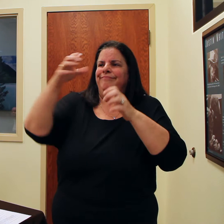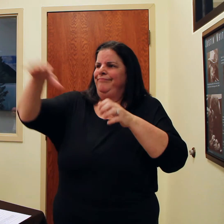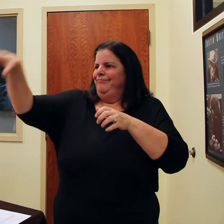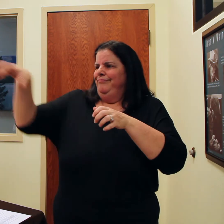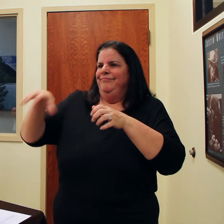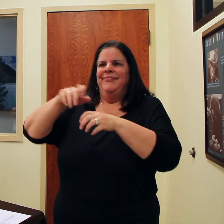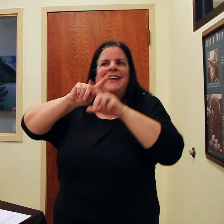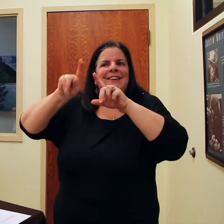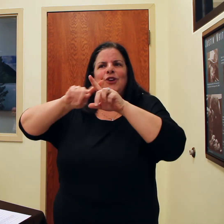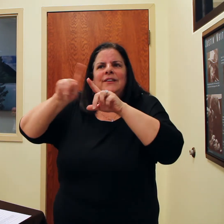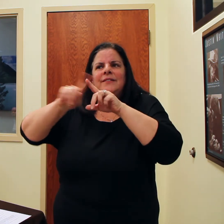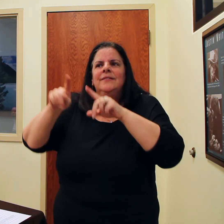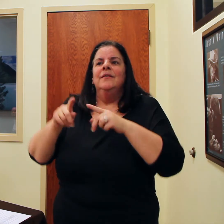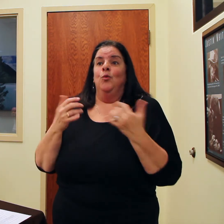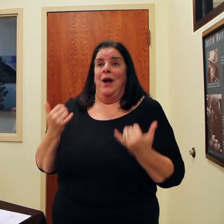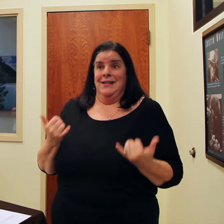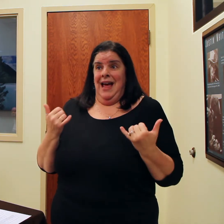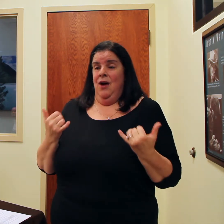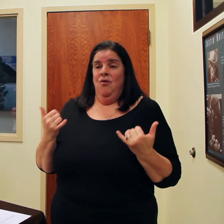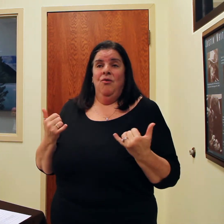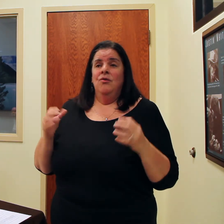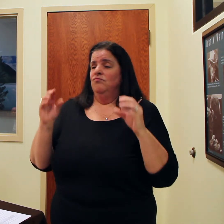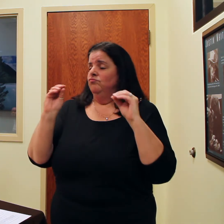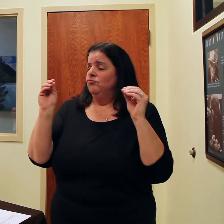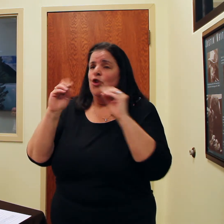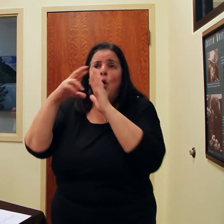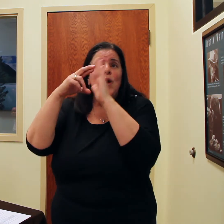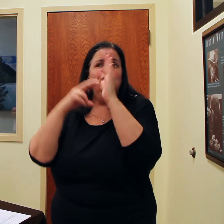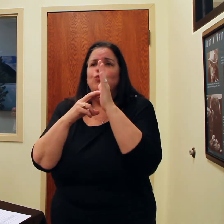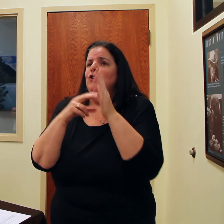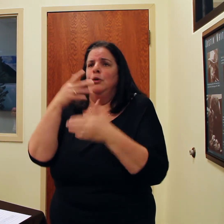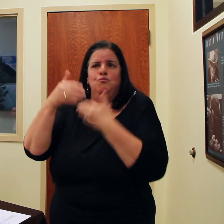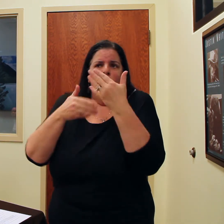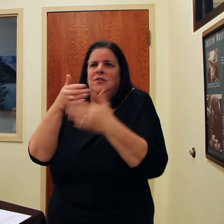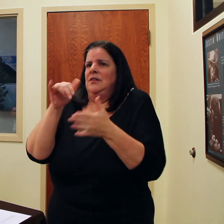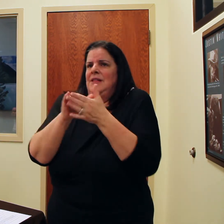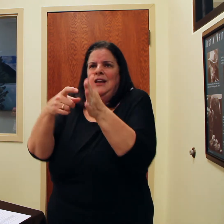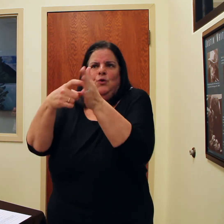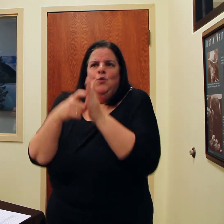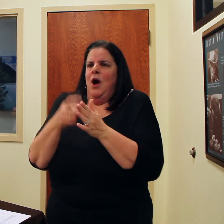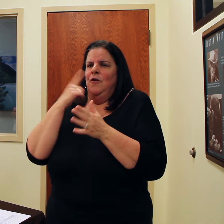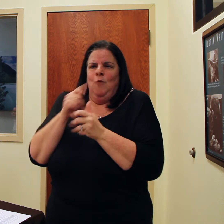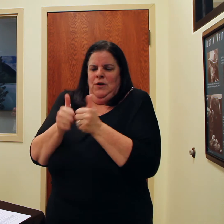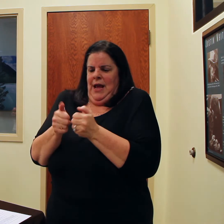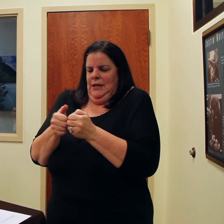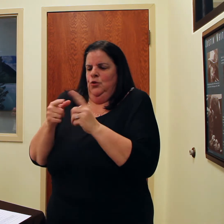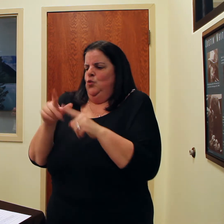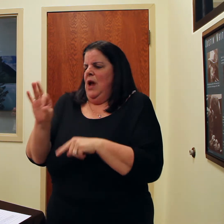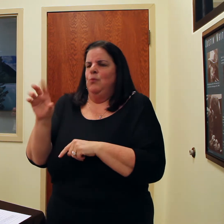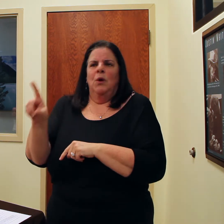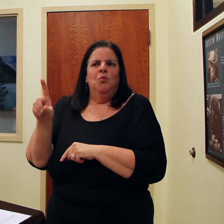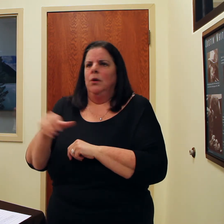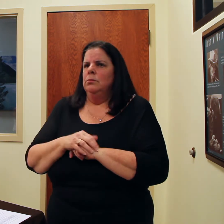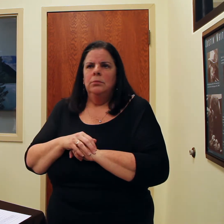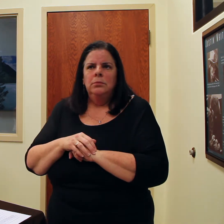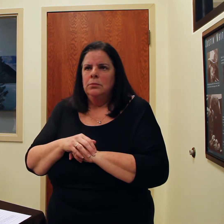As of right now, there is not a registration process that takes place for text to 911. We want to make sure that everyone knows